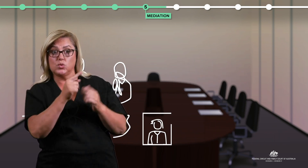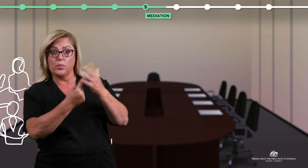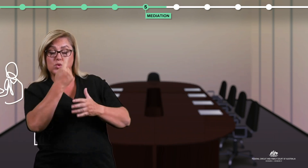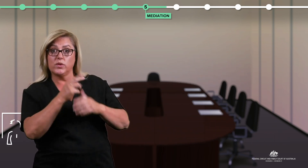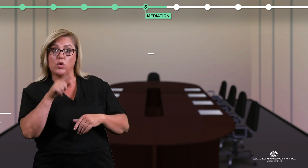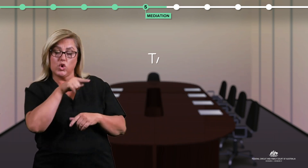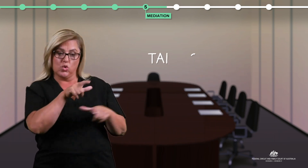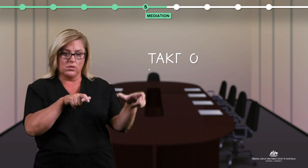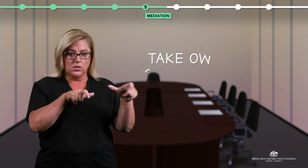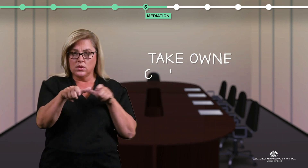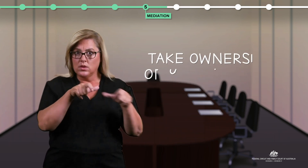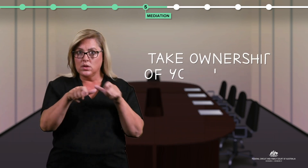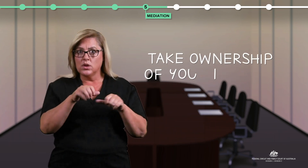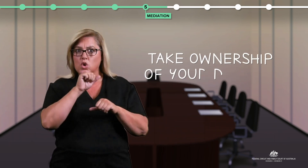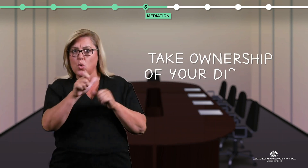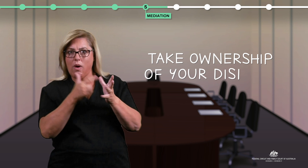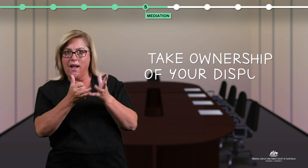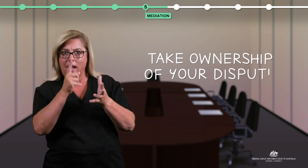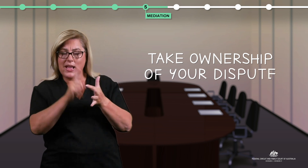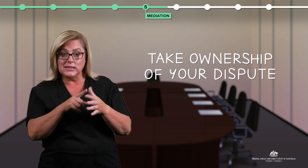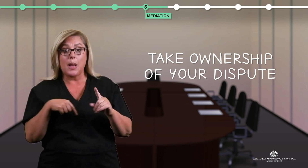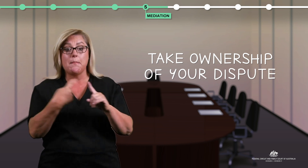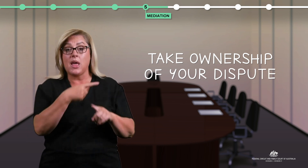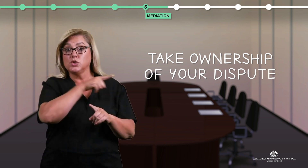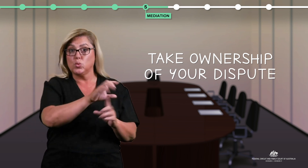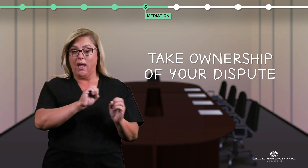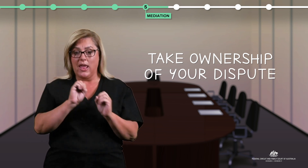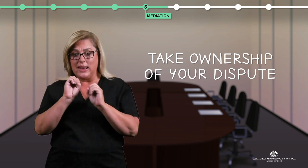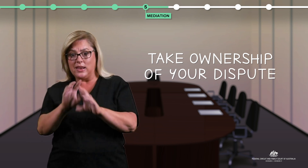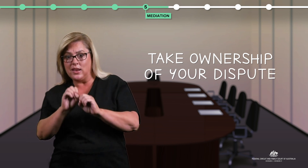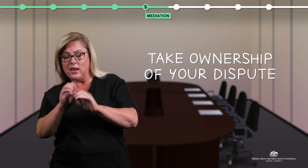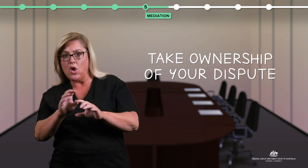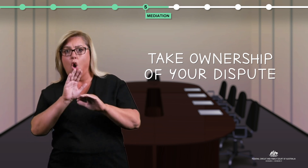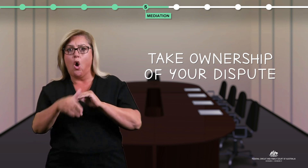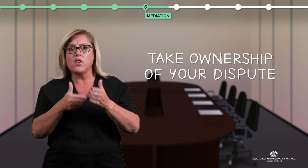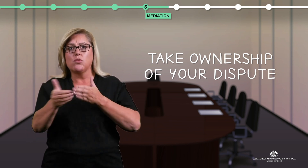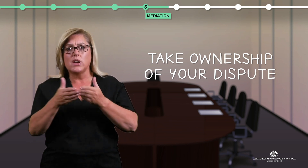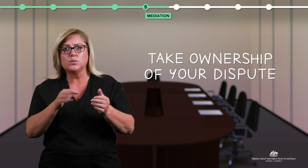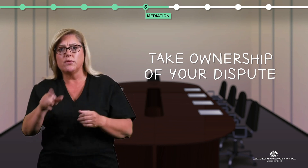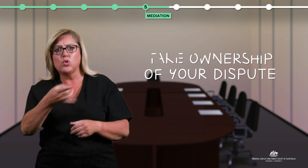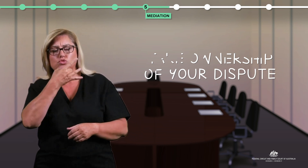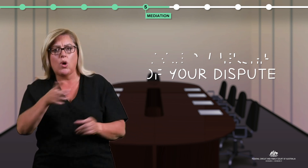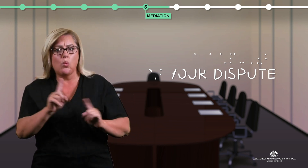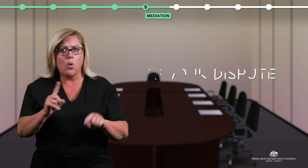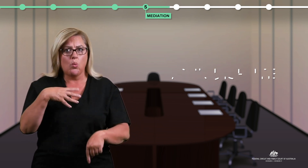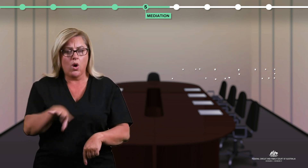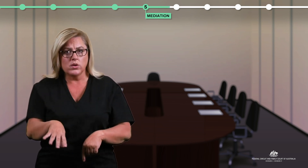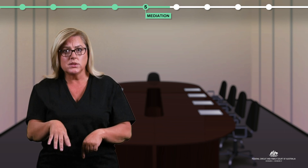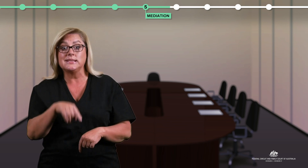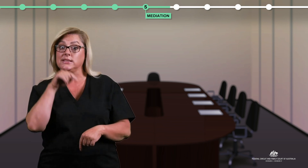This could be your best opportunity to take ownership of your dispute and to influence the arrangements for your child.